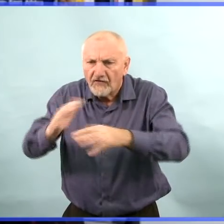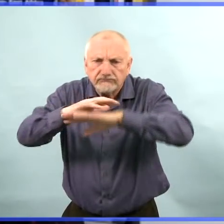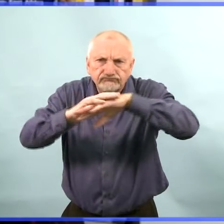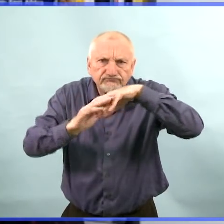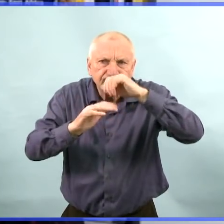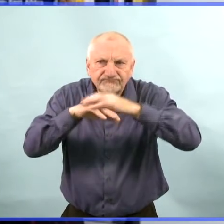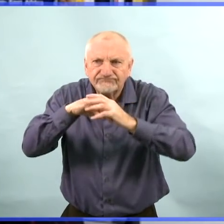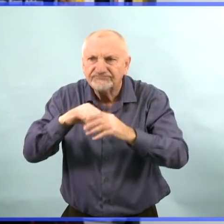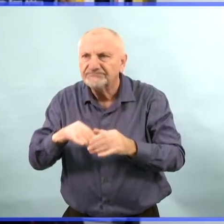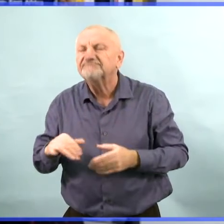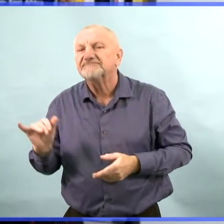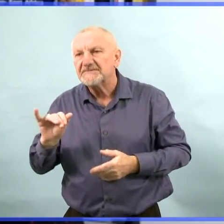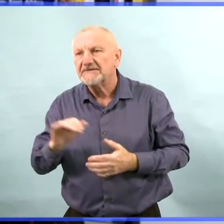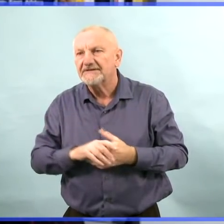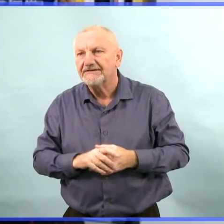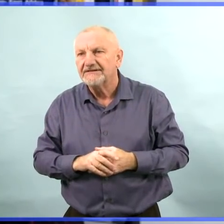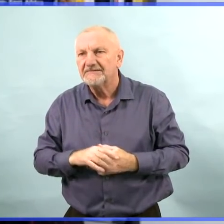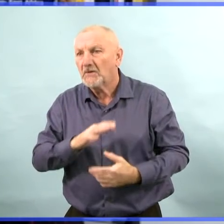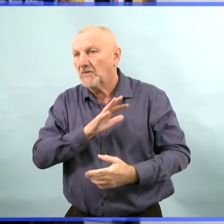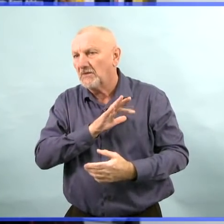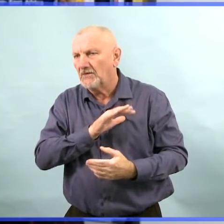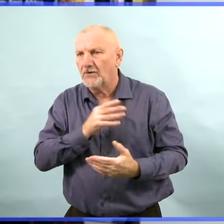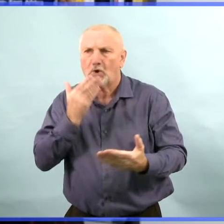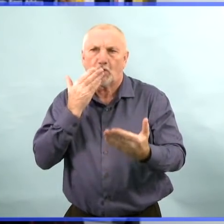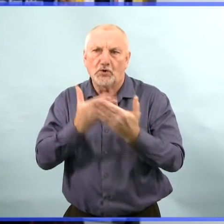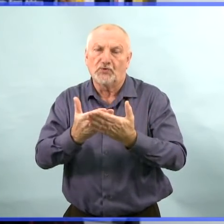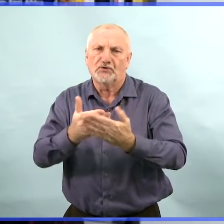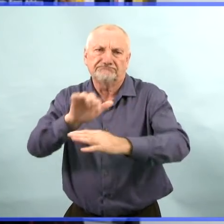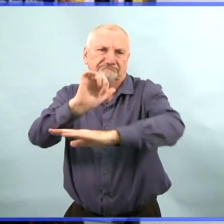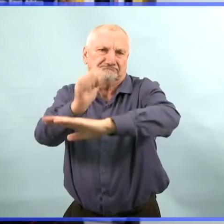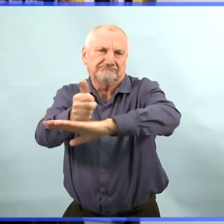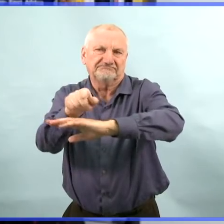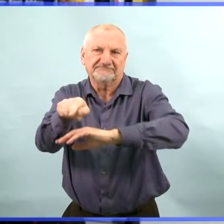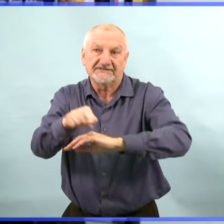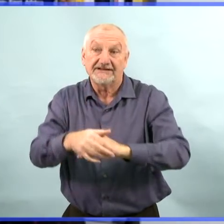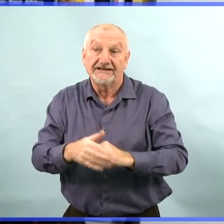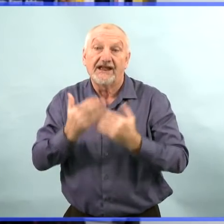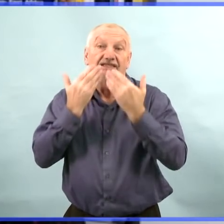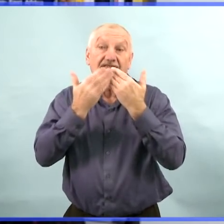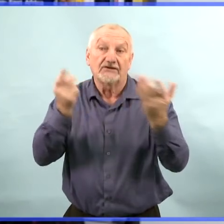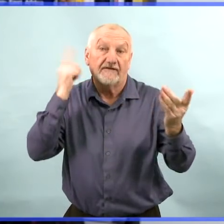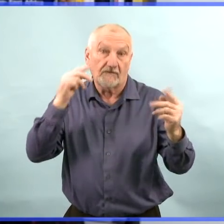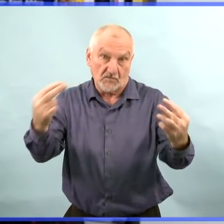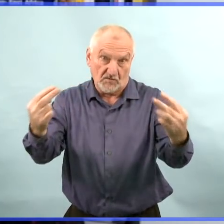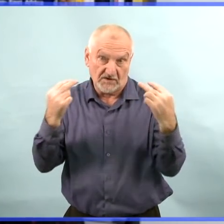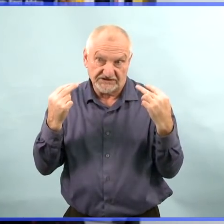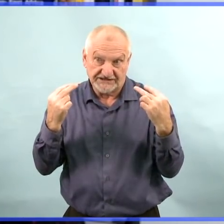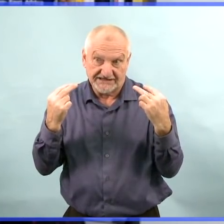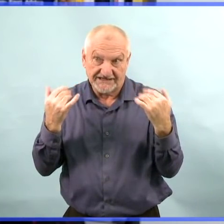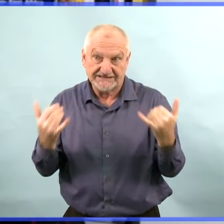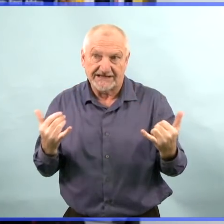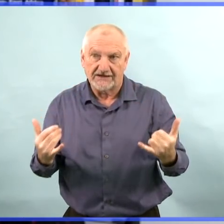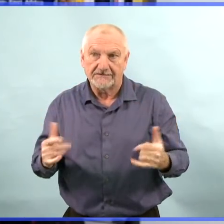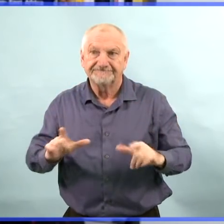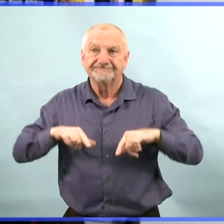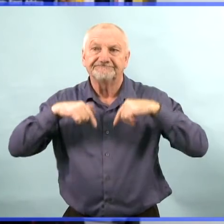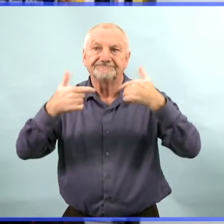all so thanks everyone for listening today and we will now turn over to questions